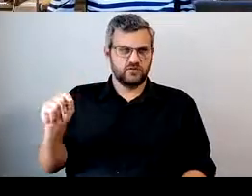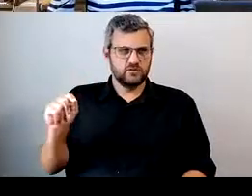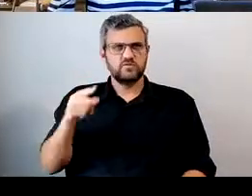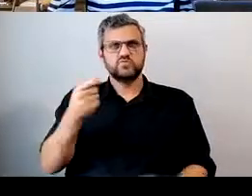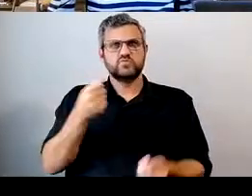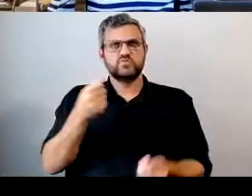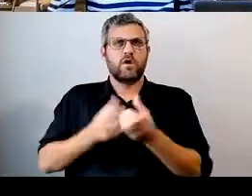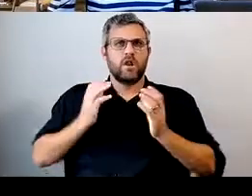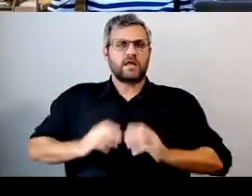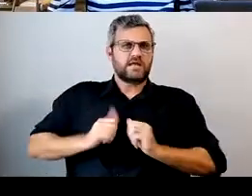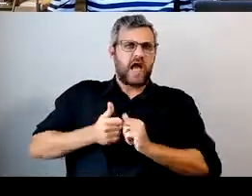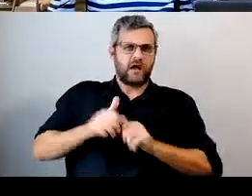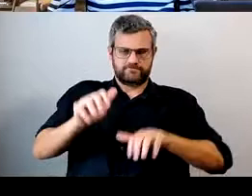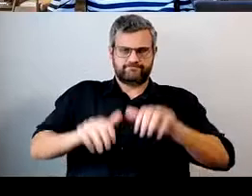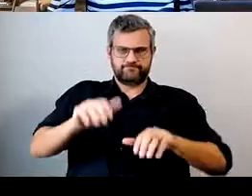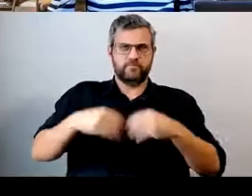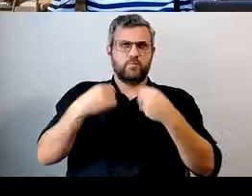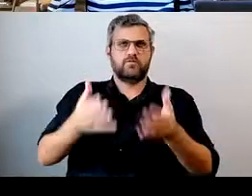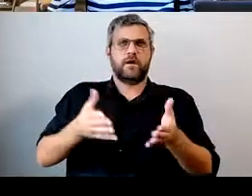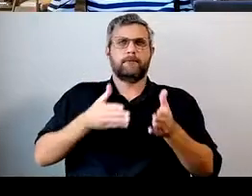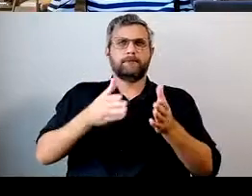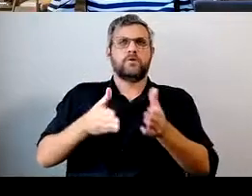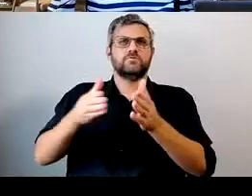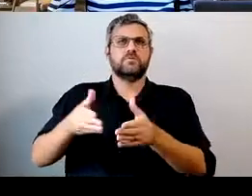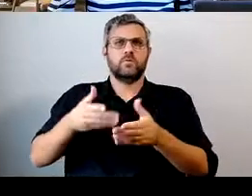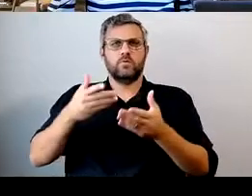in providing multiple means for them to act and express.